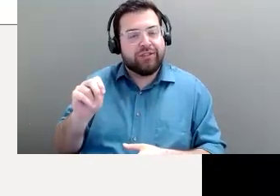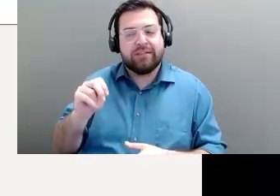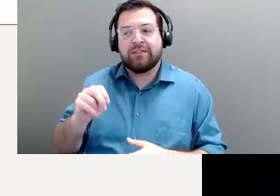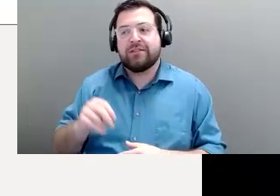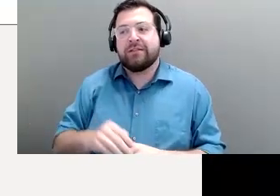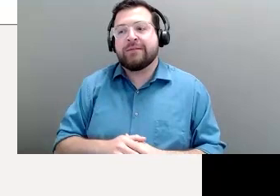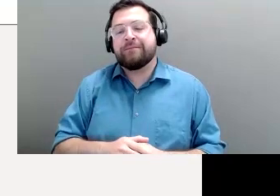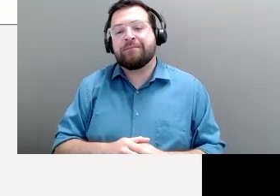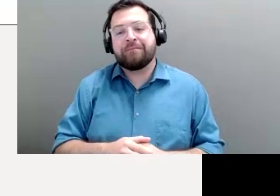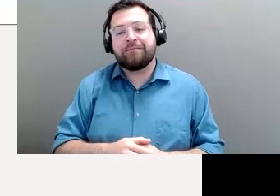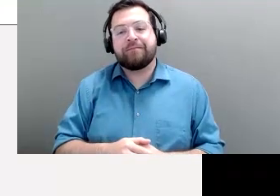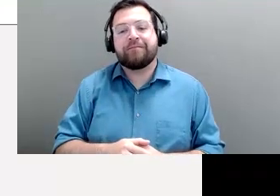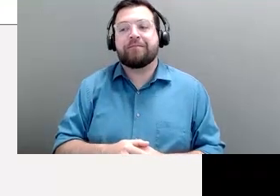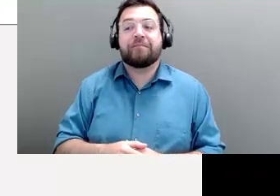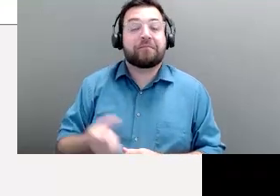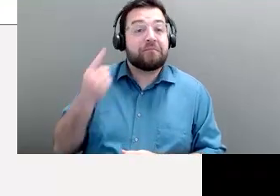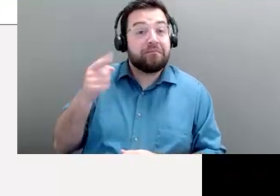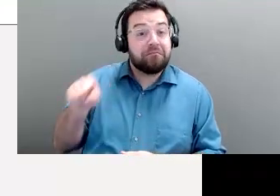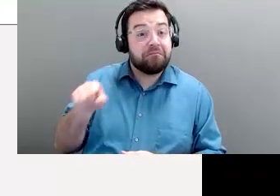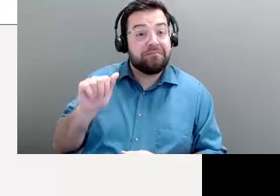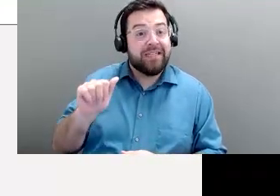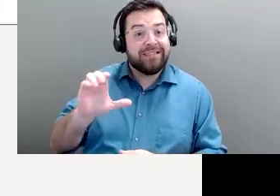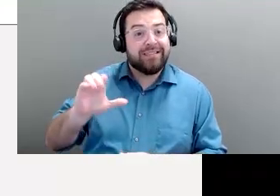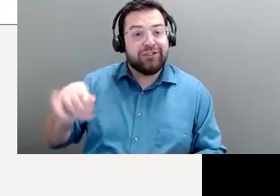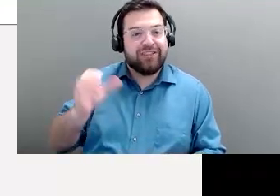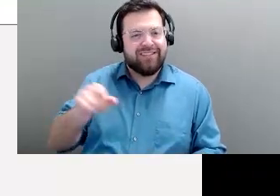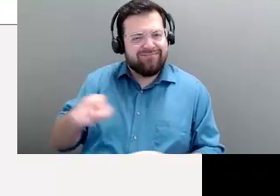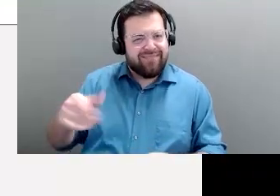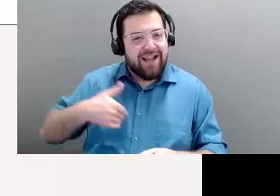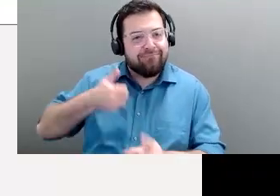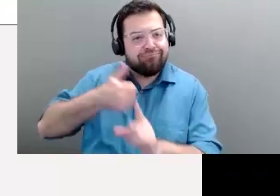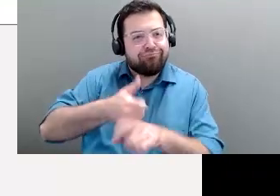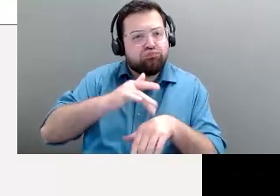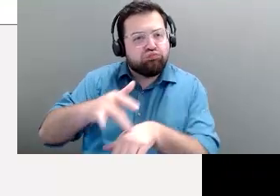They have resources around DE, and what they used when they,